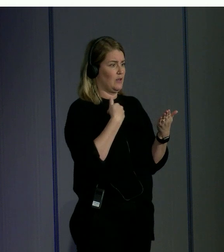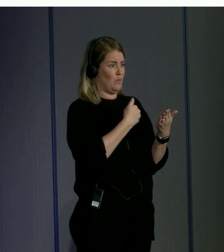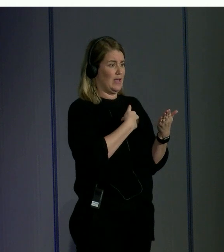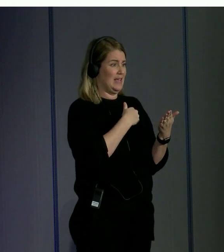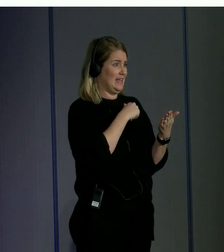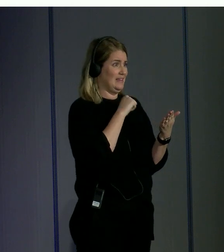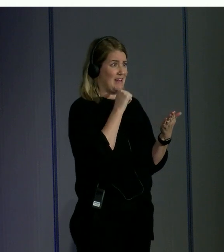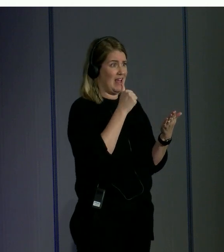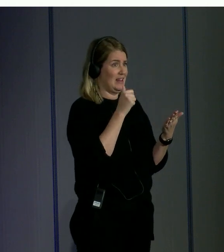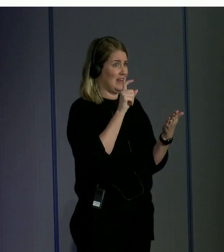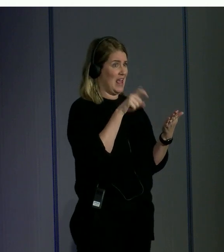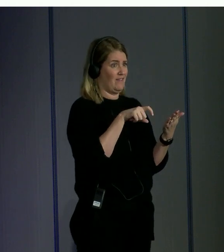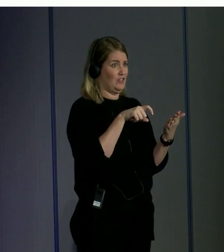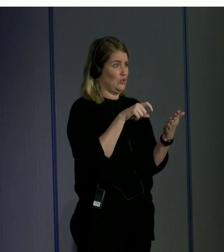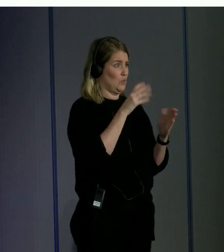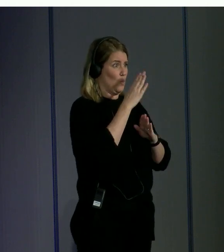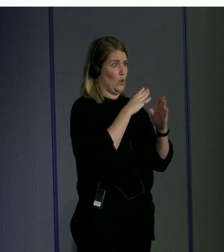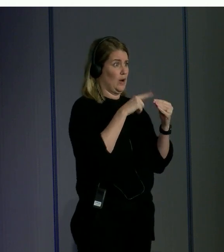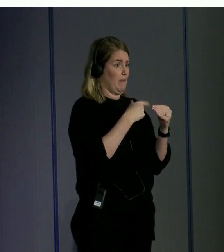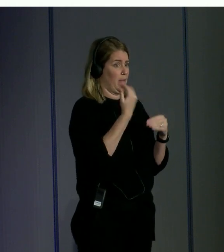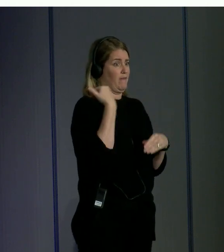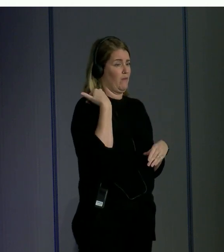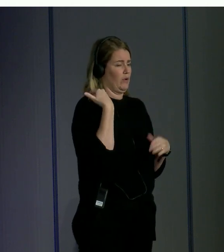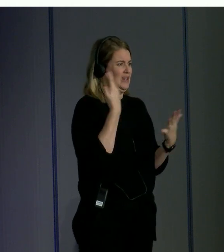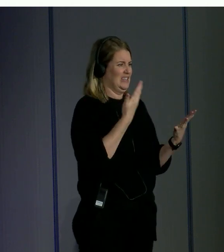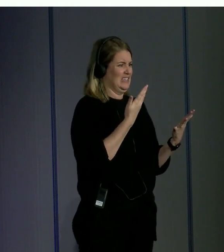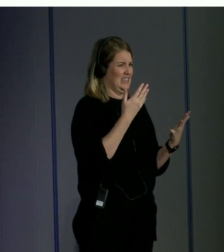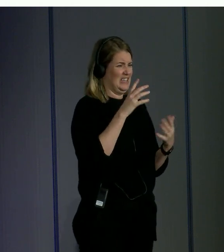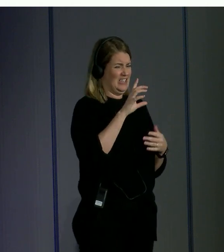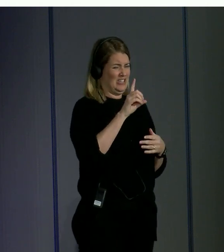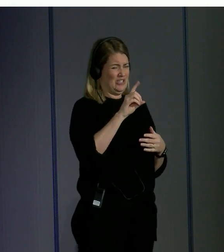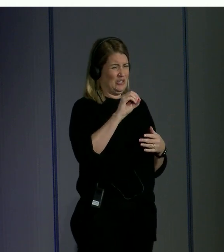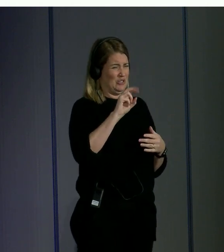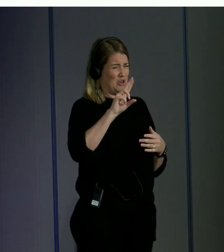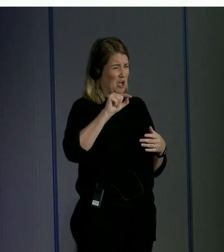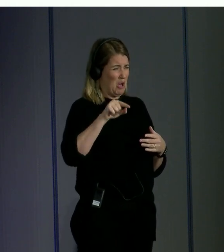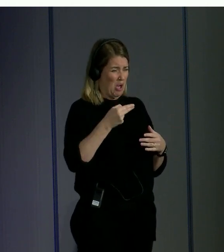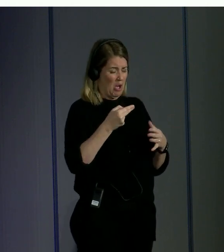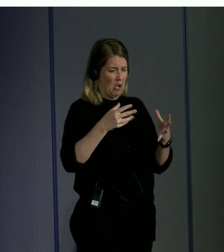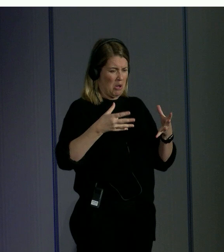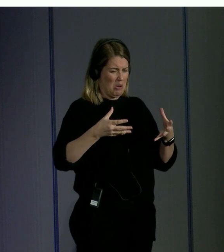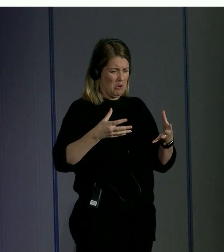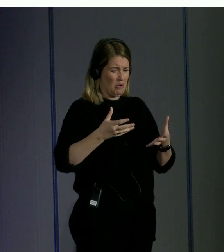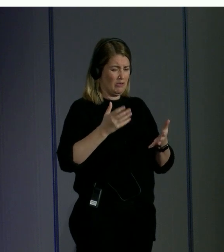even have to worry about before. What's dough? How do we make dough?